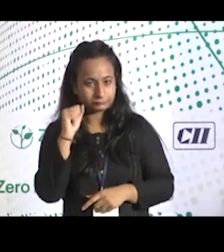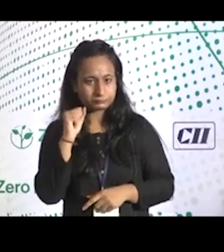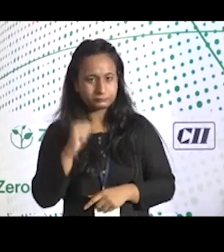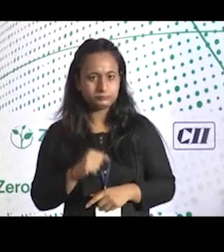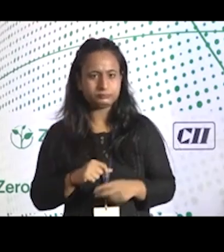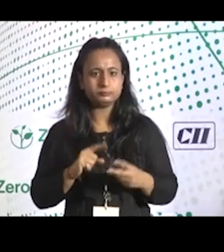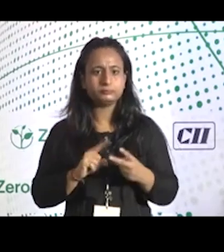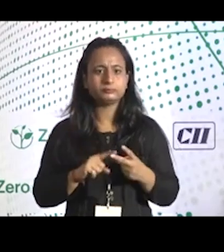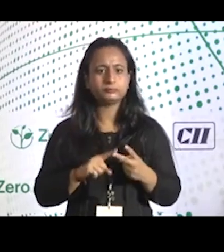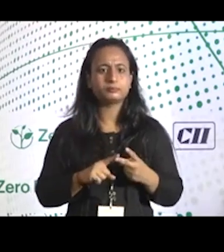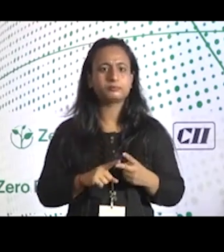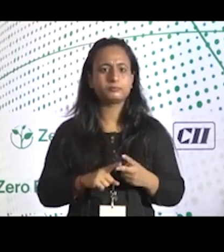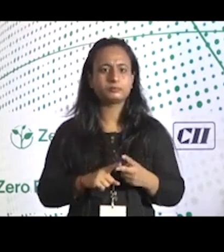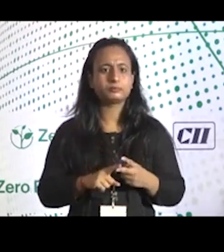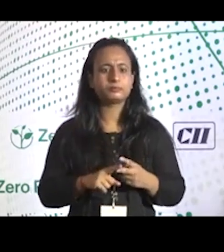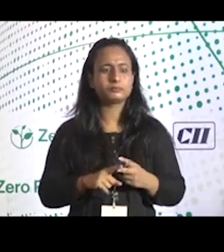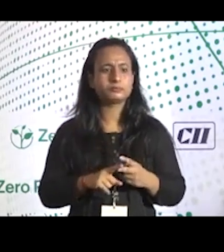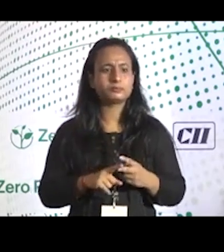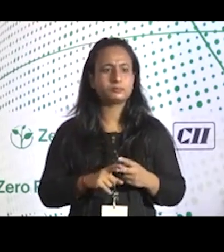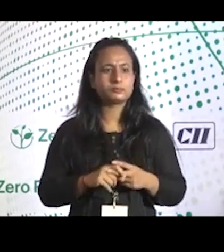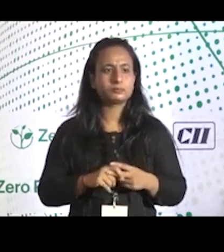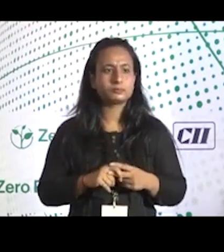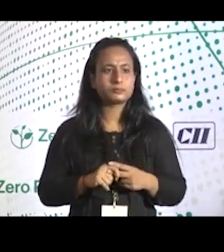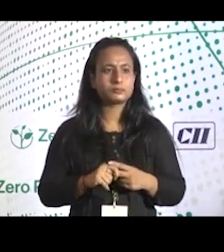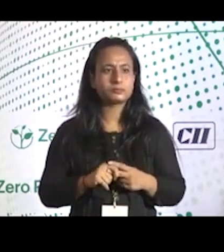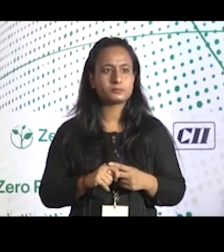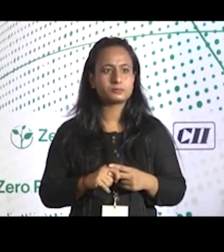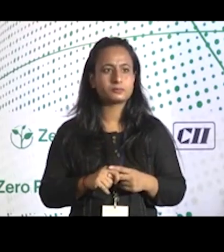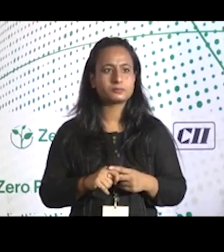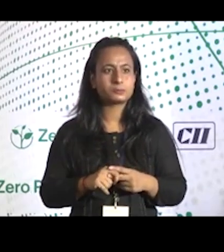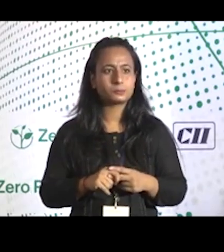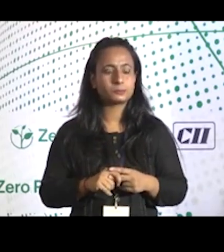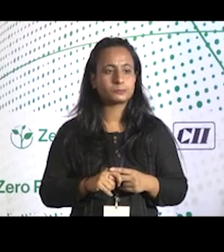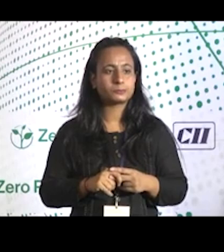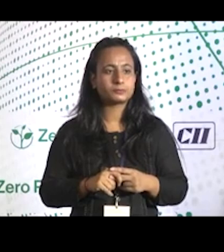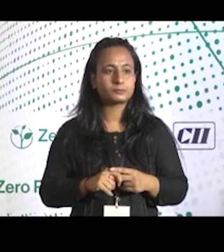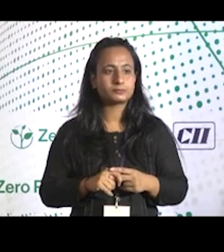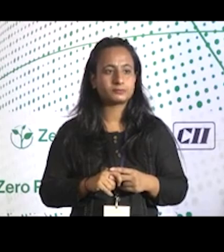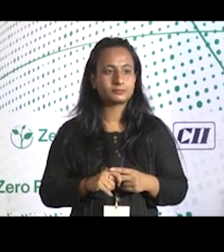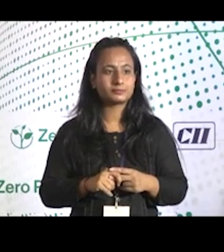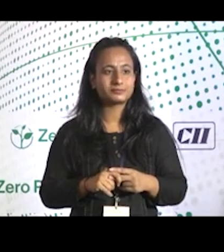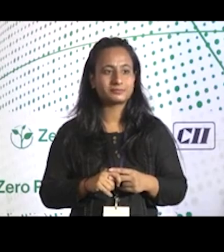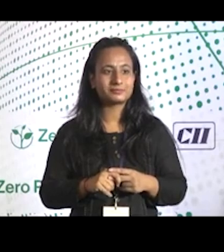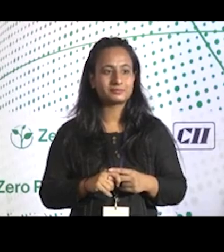sometimes they make a lot of errors, right? So there's both type one and type two errors that happen in investment process.